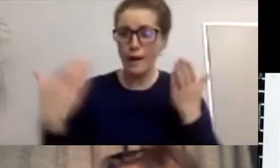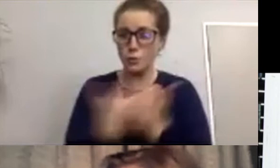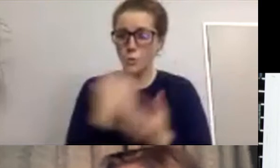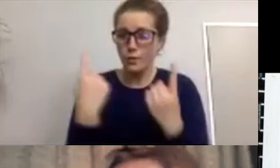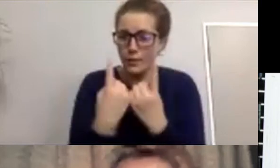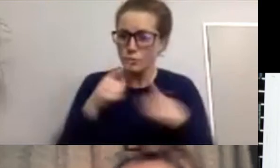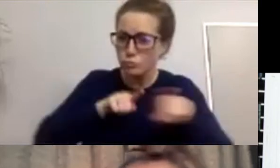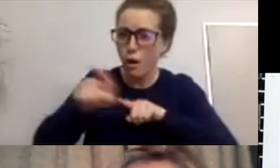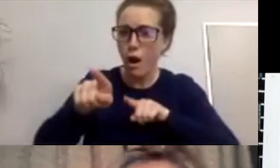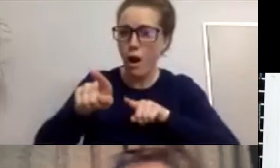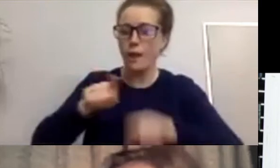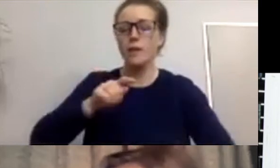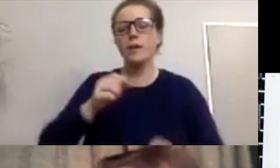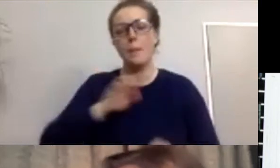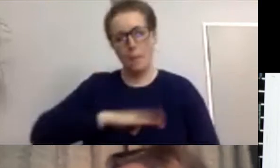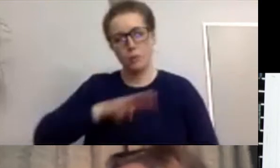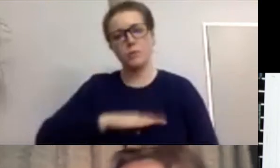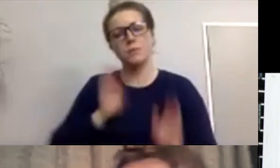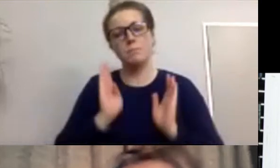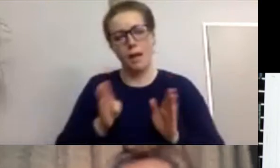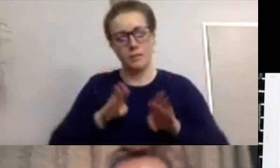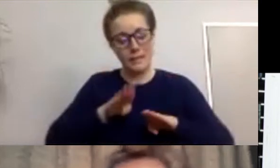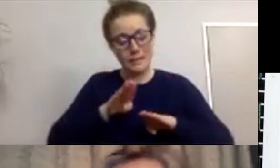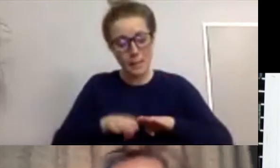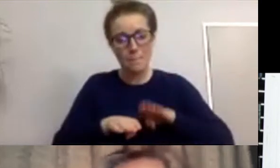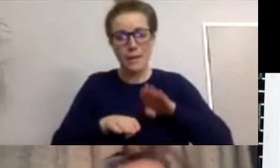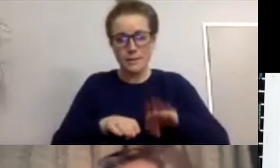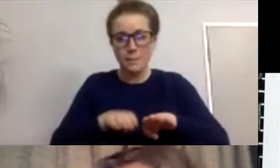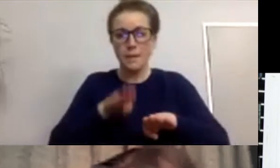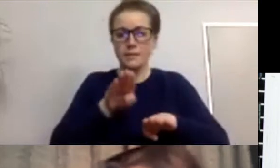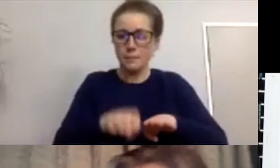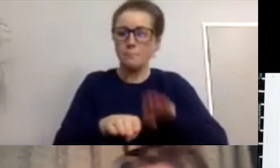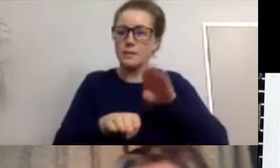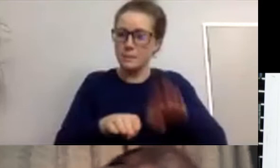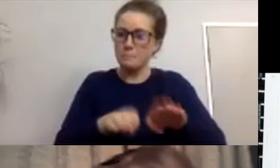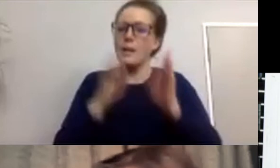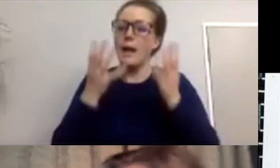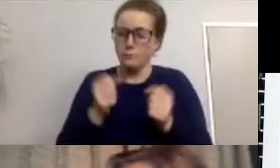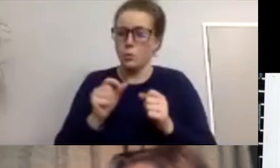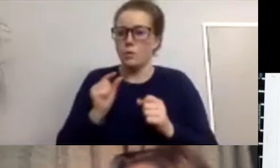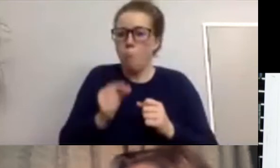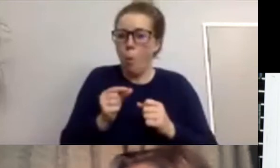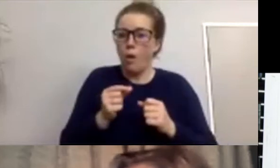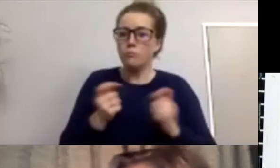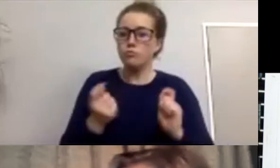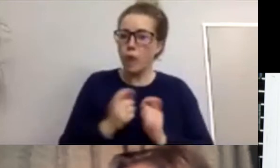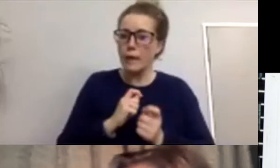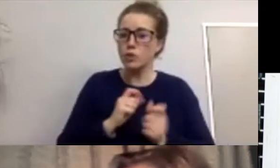Be patient, step by step gradual changes are much better.